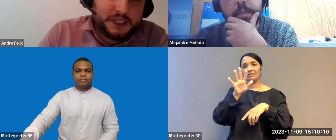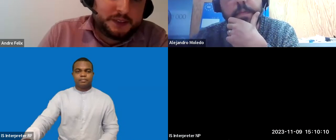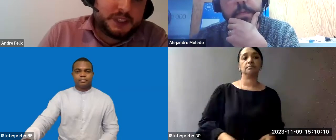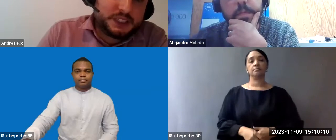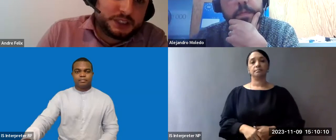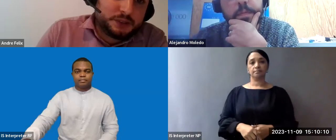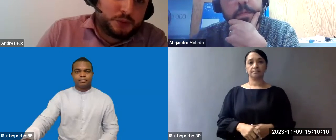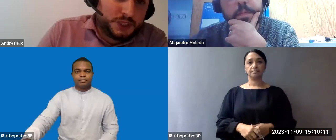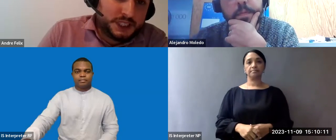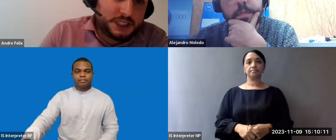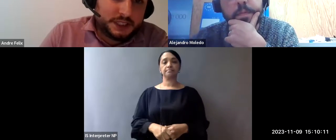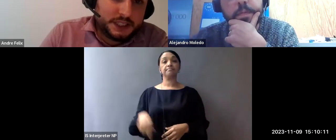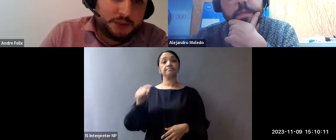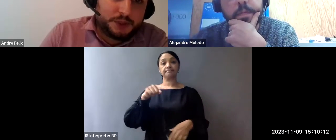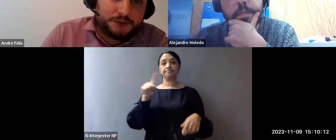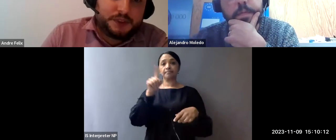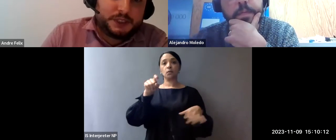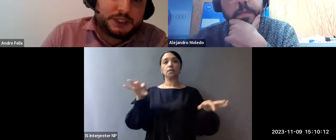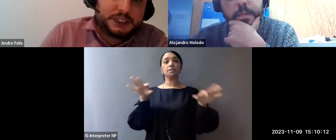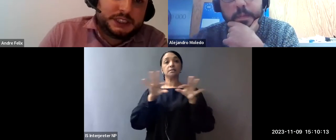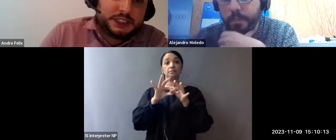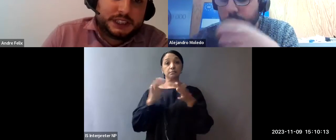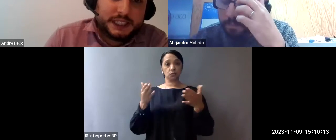So, in relation to this, one of the questions is: